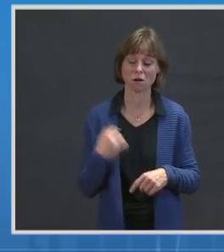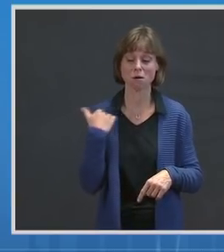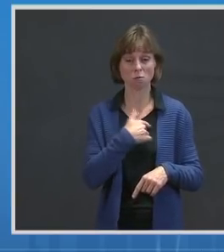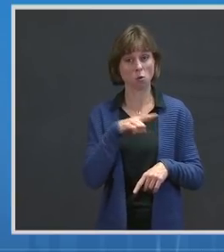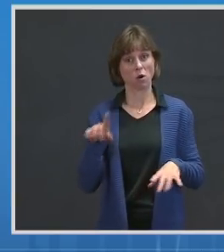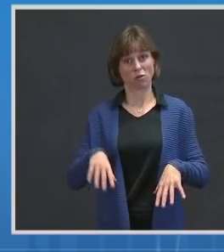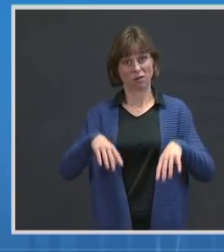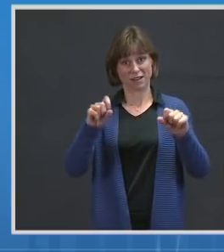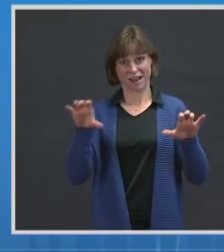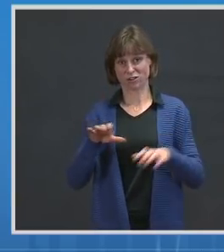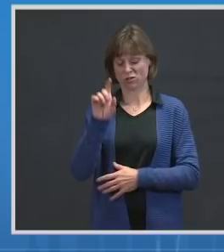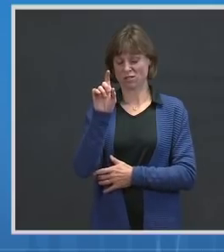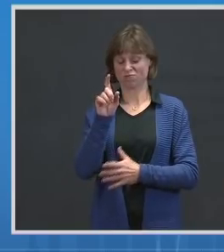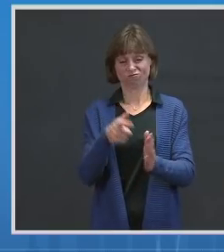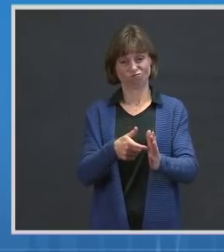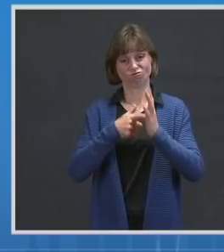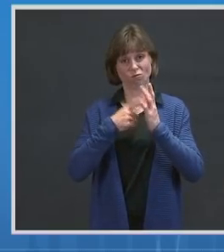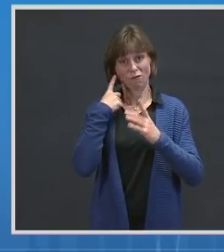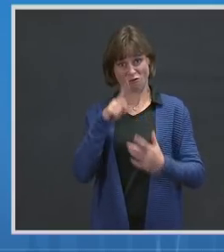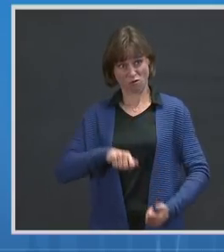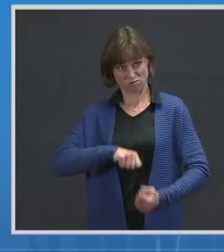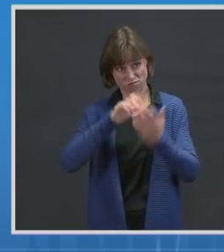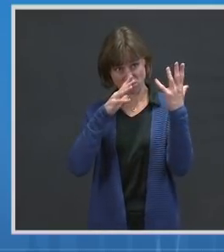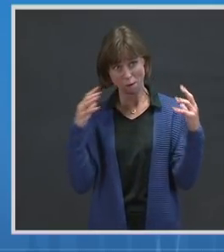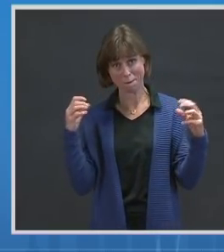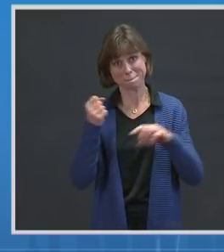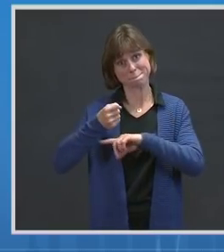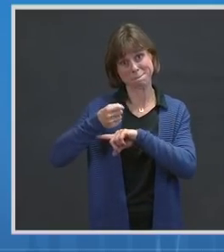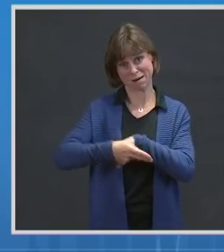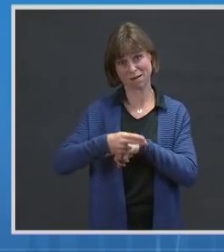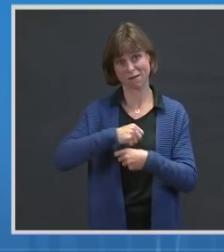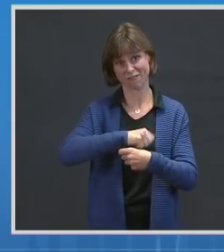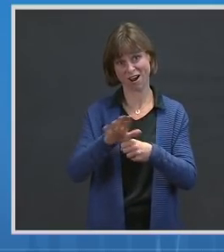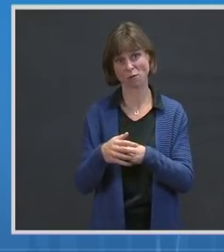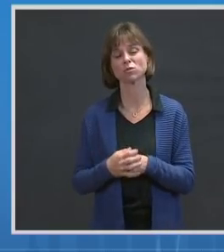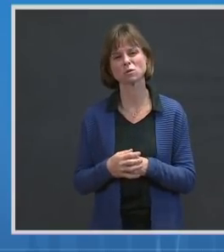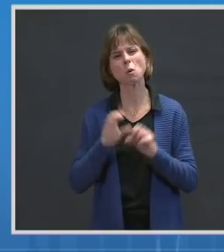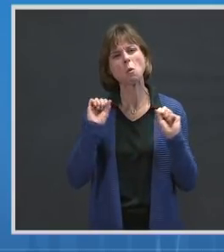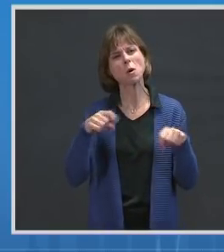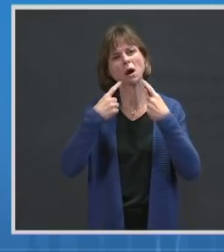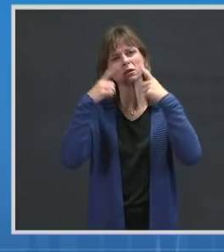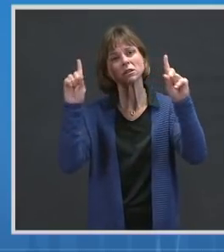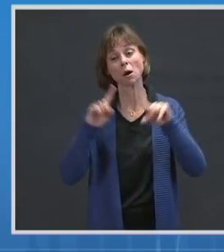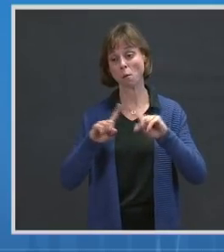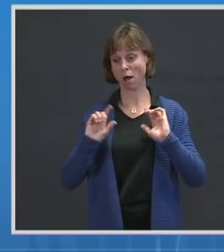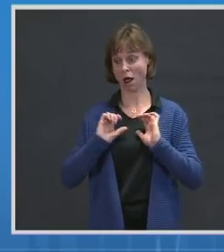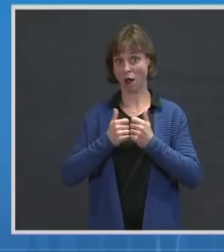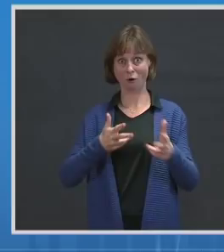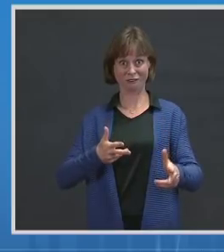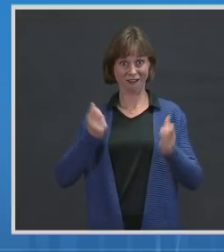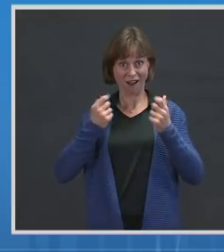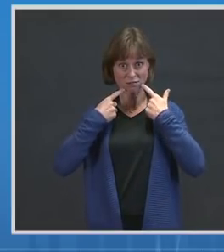There is a path out of this pandemic. But how quickly we exit this crisis depends on all of us.